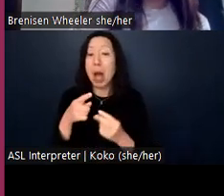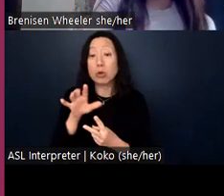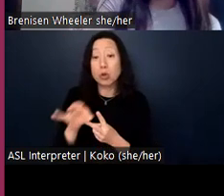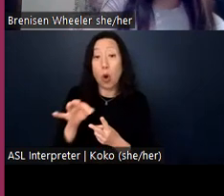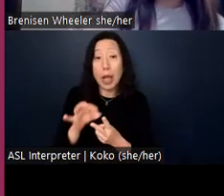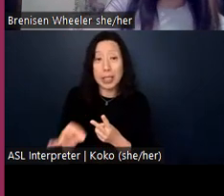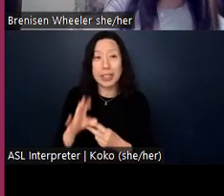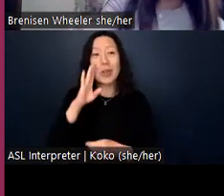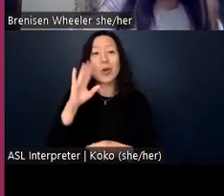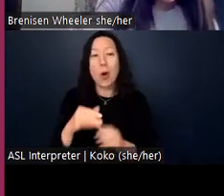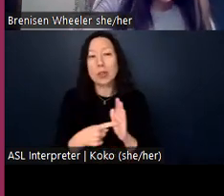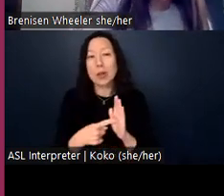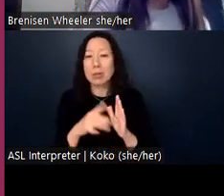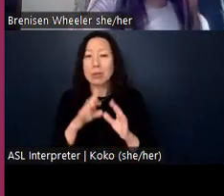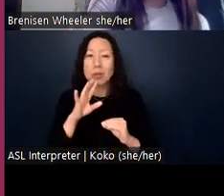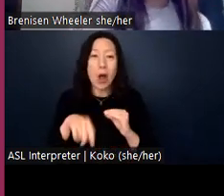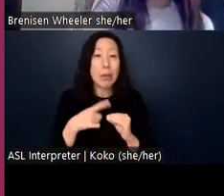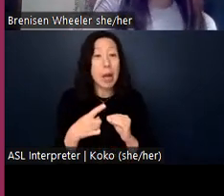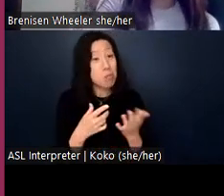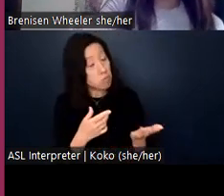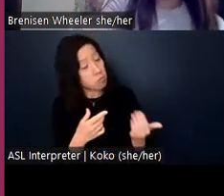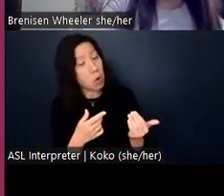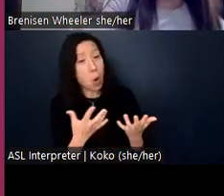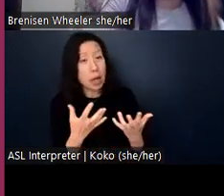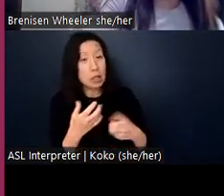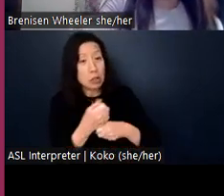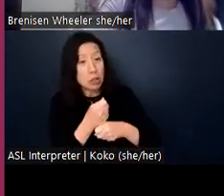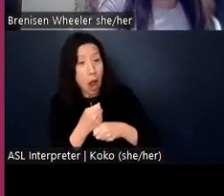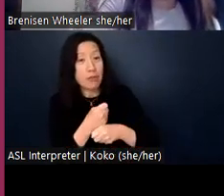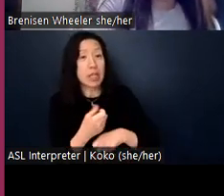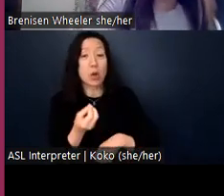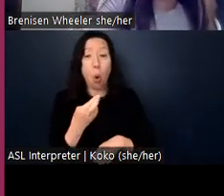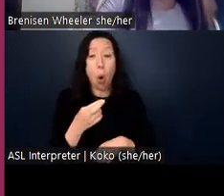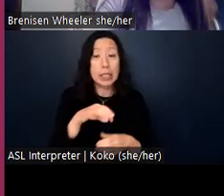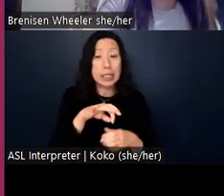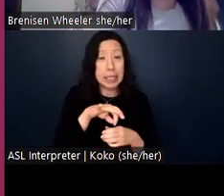like asking, Do you want copy or tea, or just allowing them to to continue to make choices